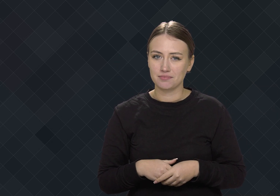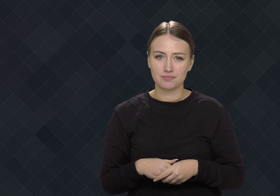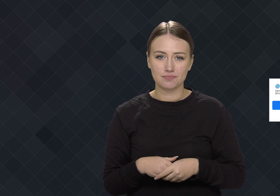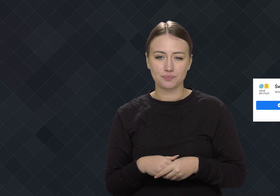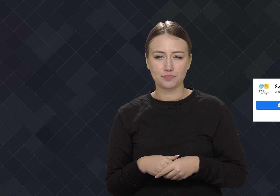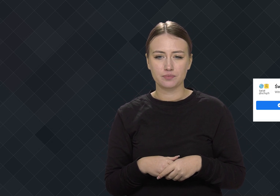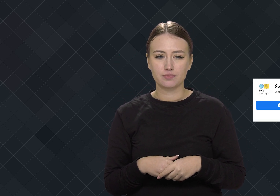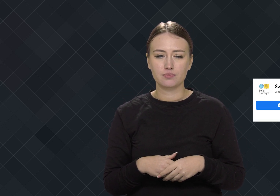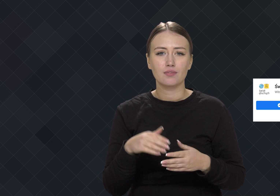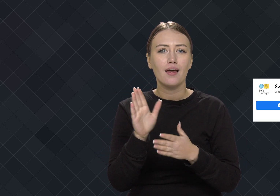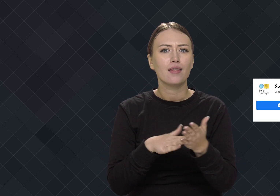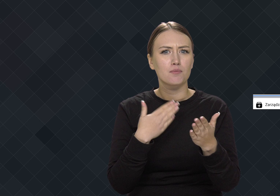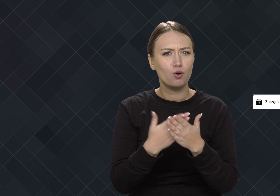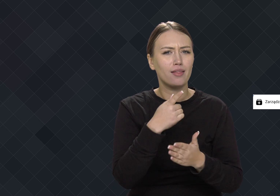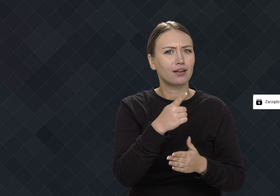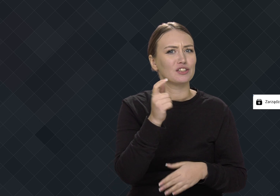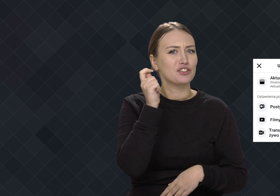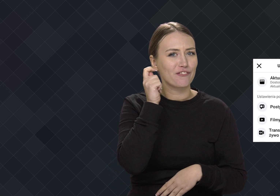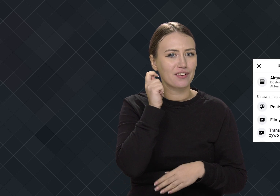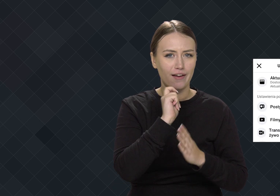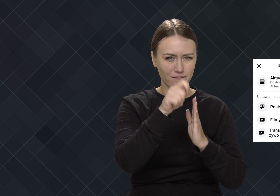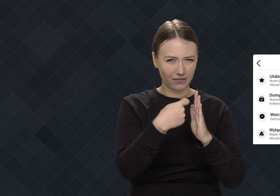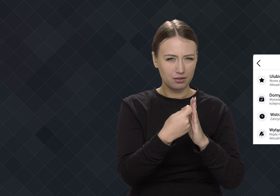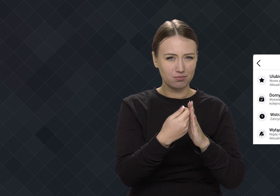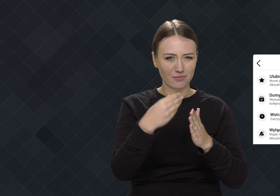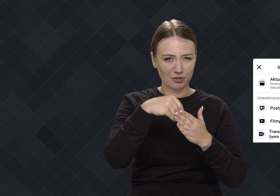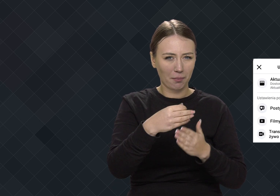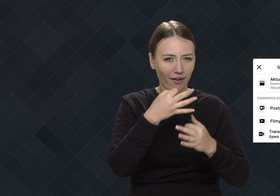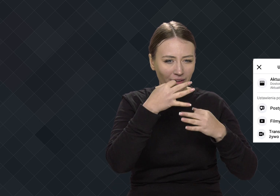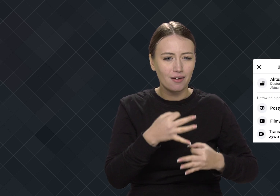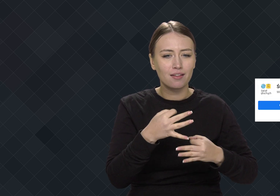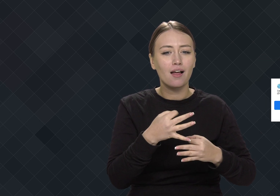Let's assume that the girl from the video we saw,